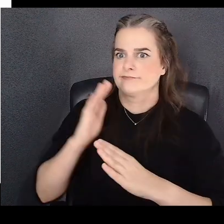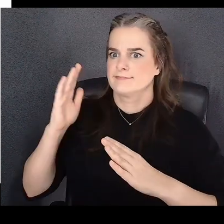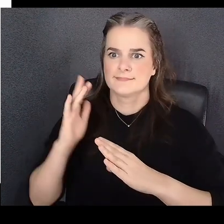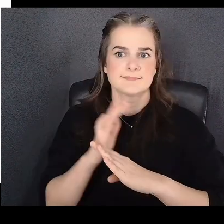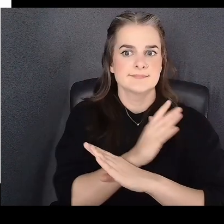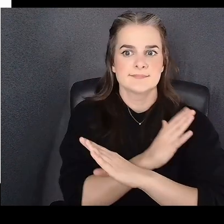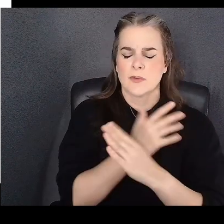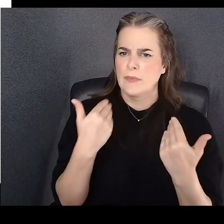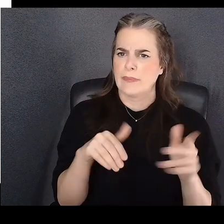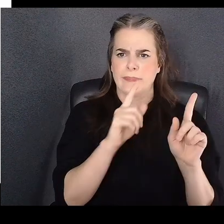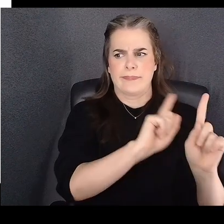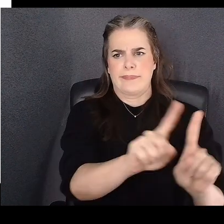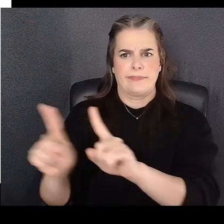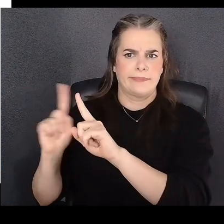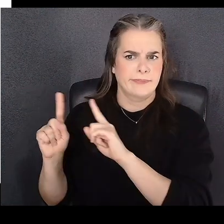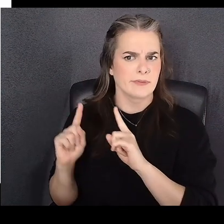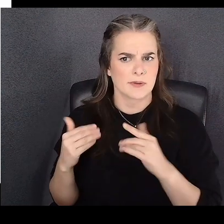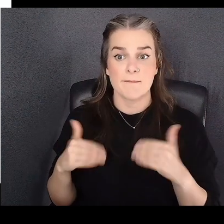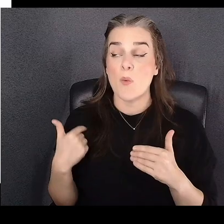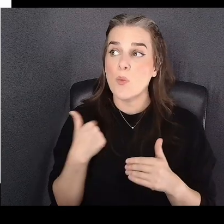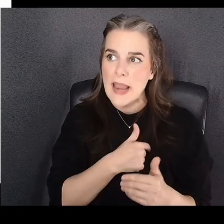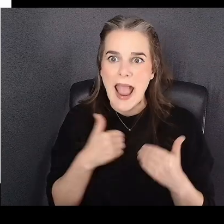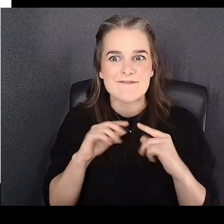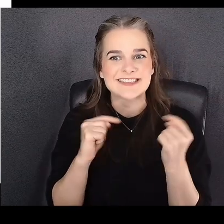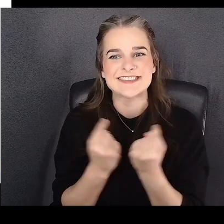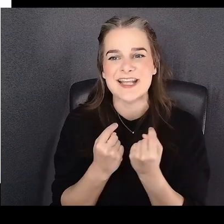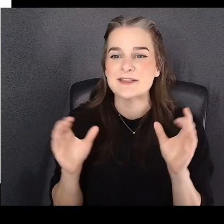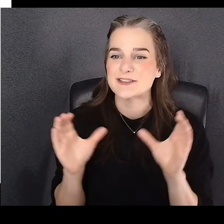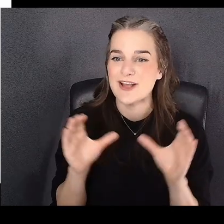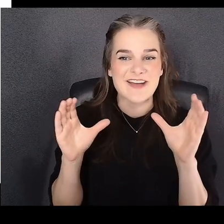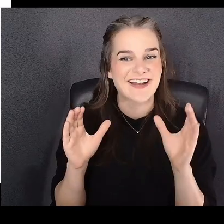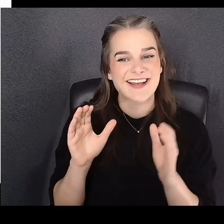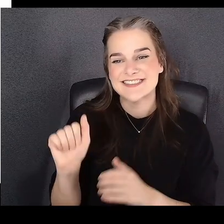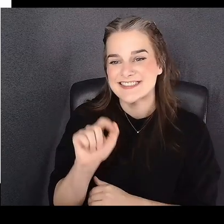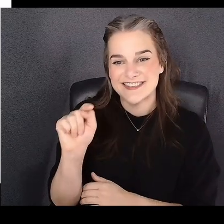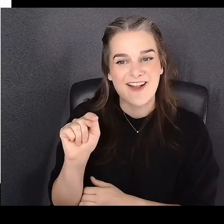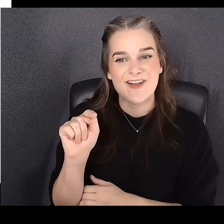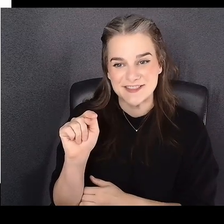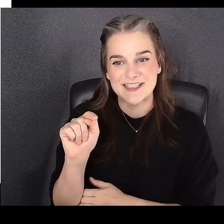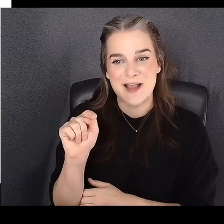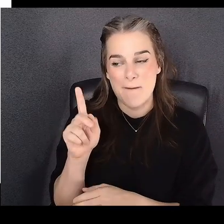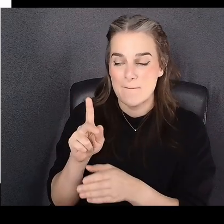by a team of certified assistive technology professionals. So all of us have the ATP credential,